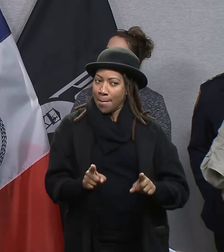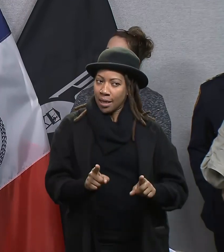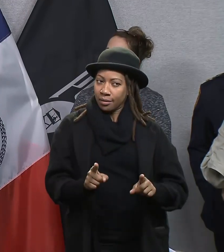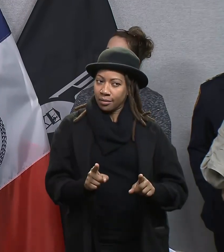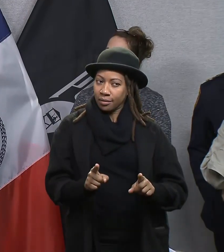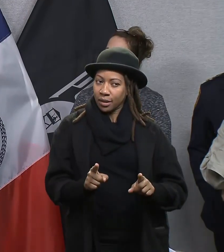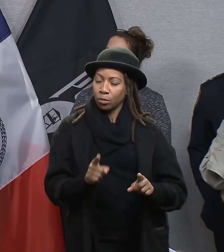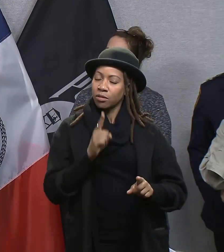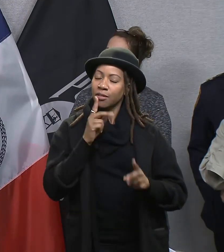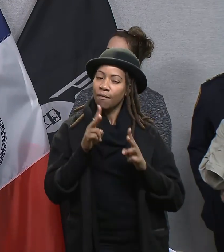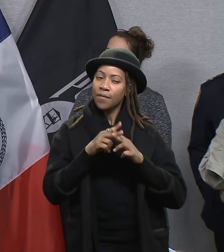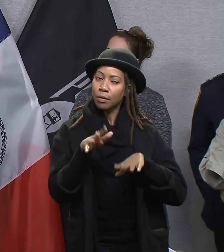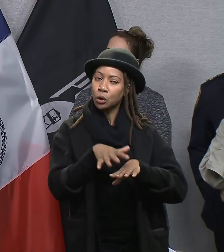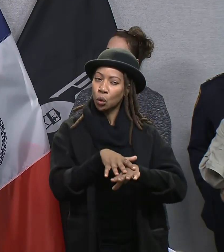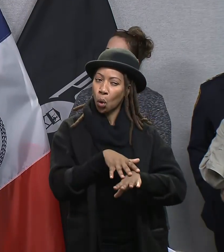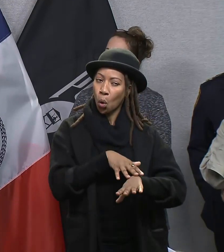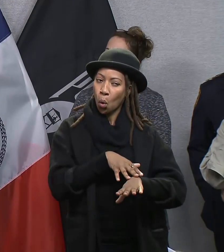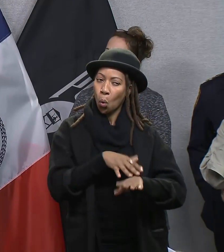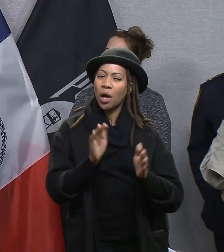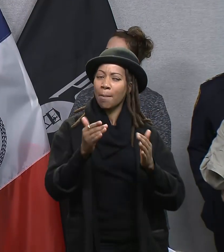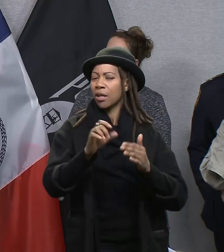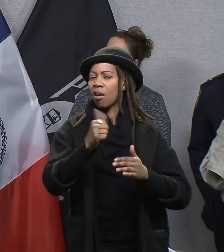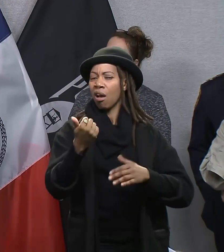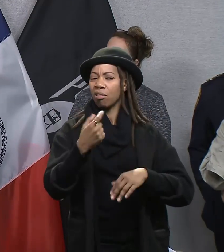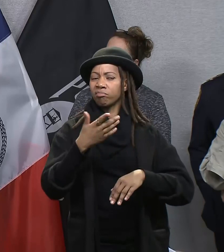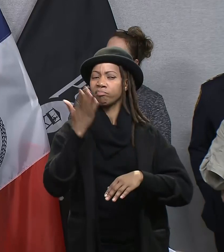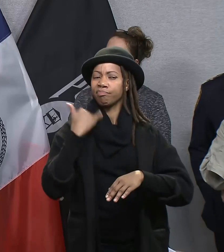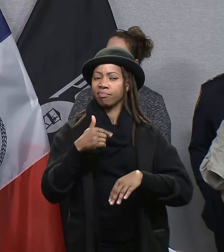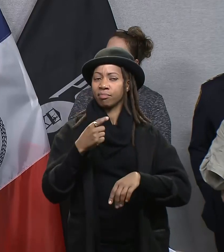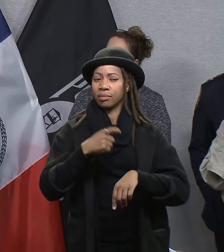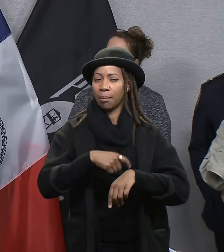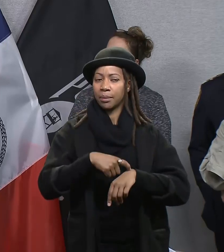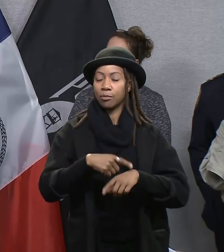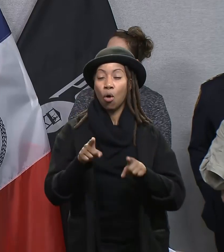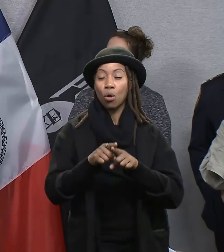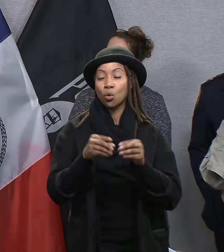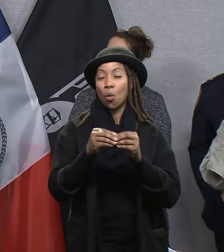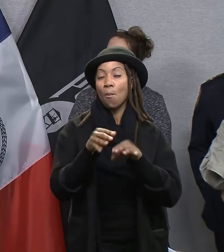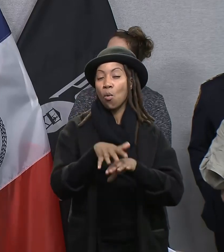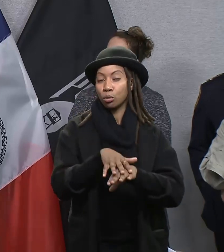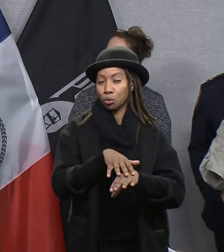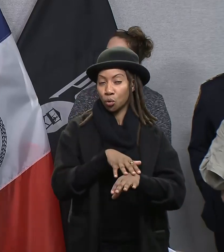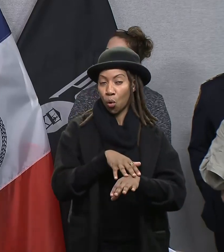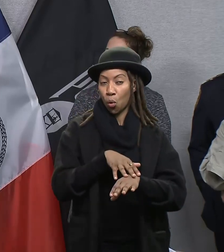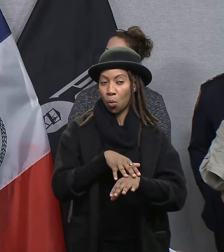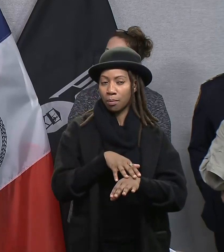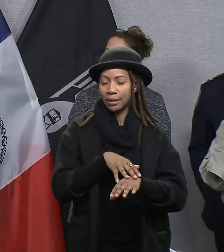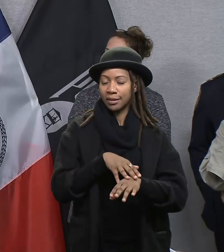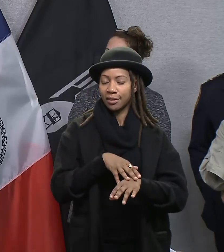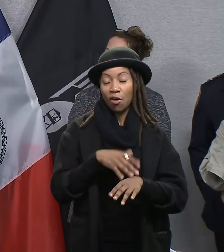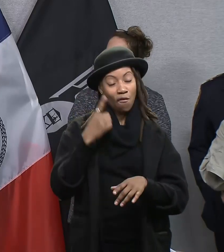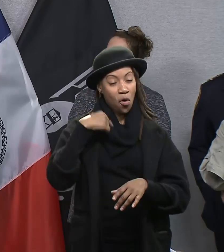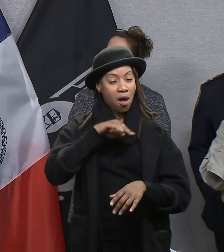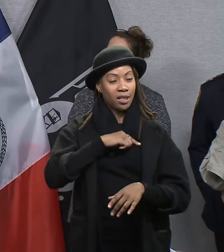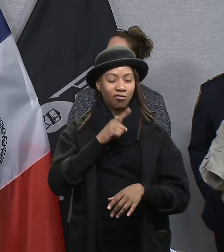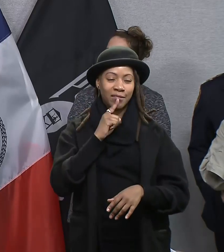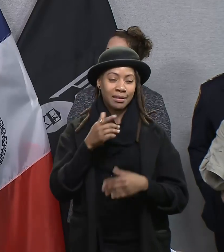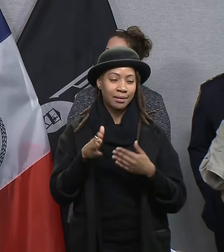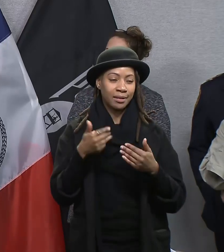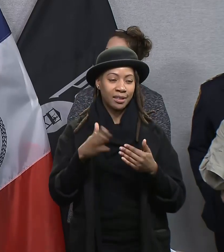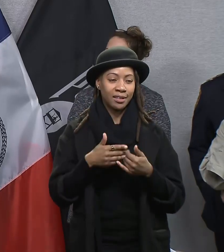NEWS S ITHE